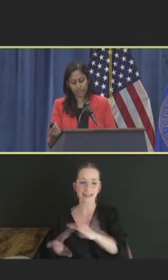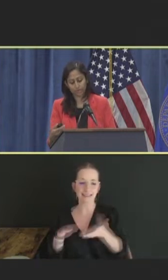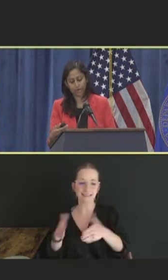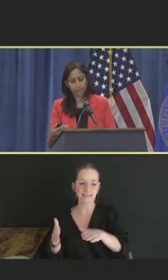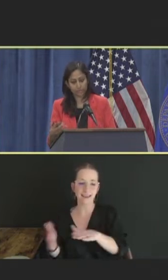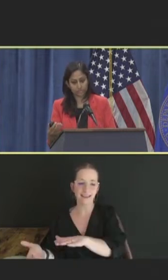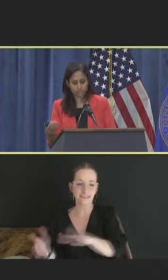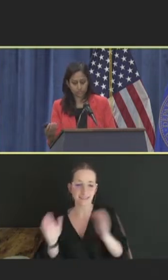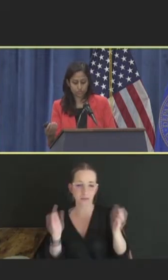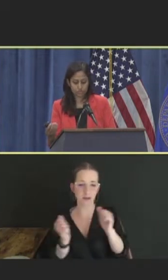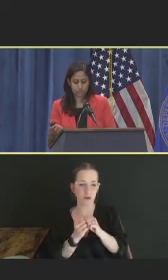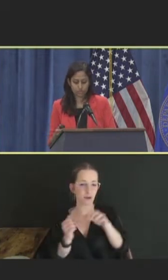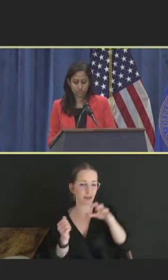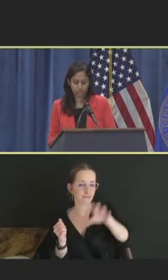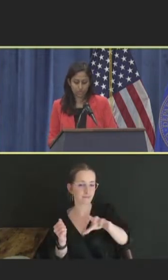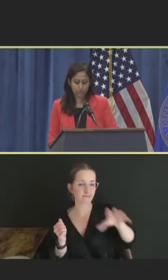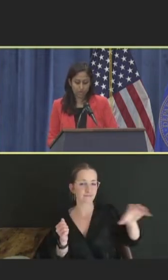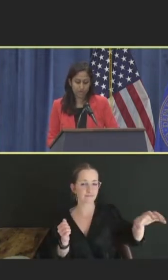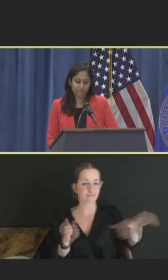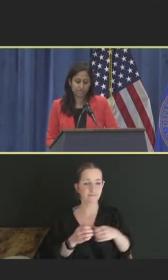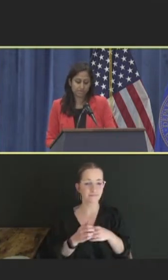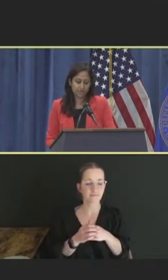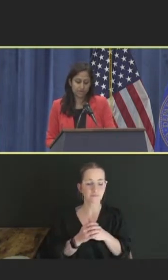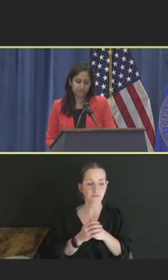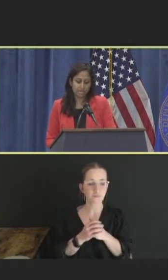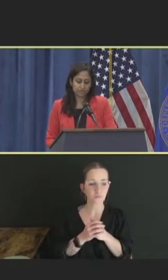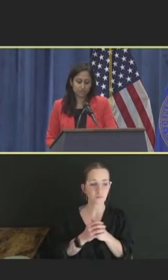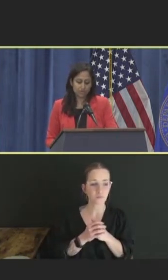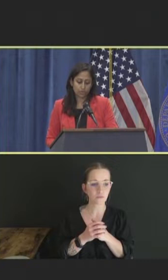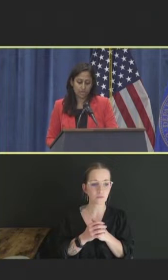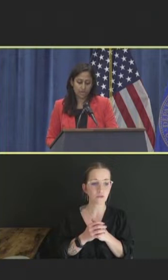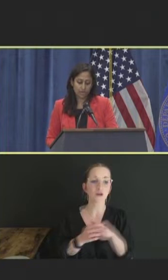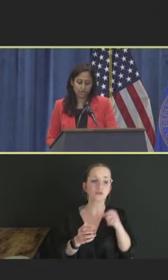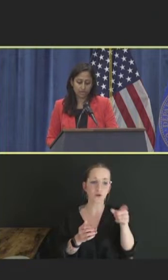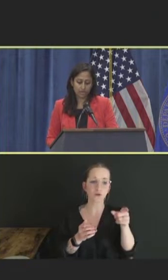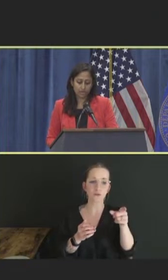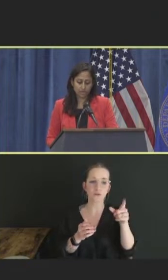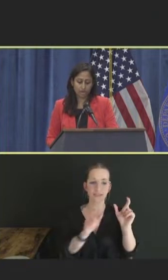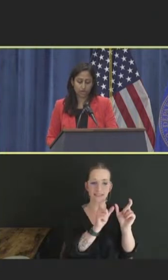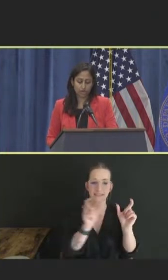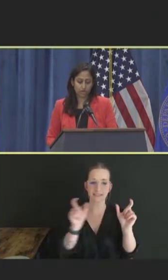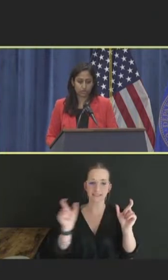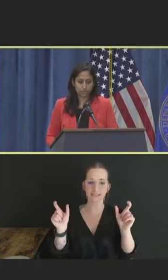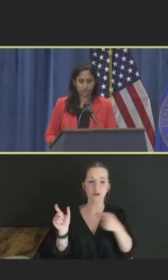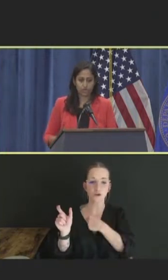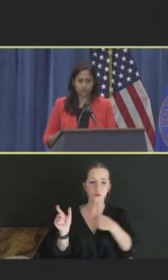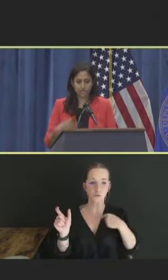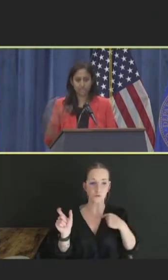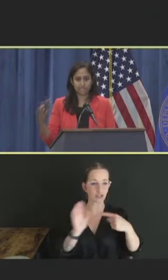to their population distribution. And this is part of a dashboard that we have on our COVID-19